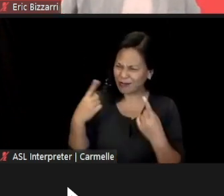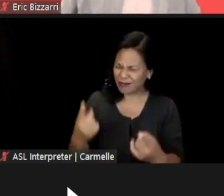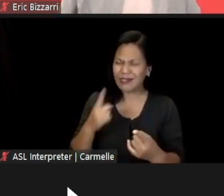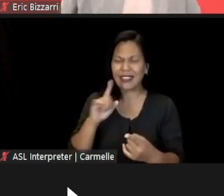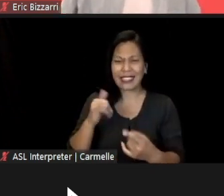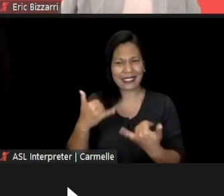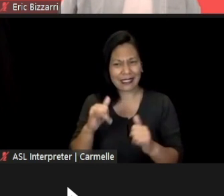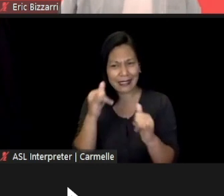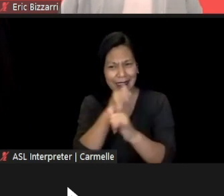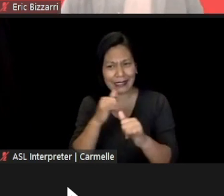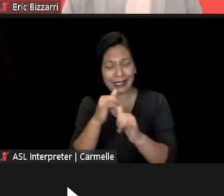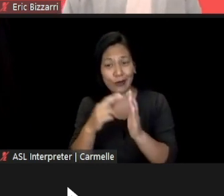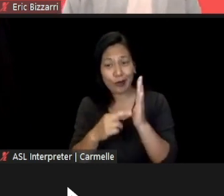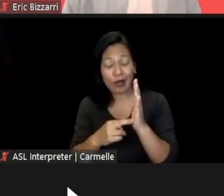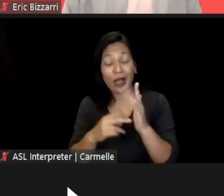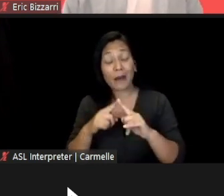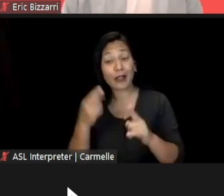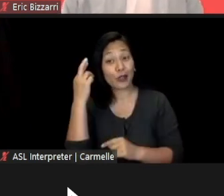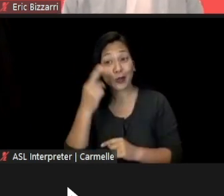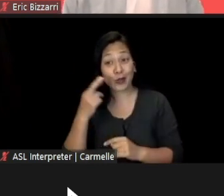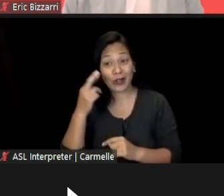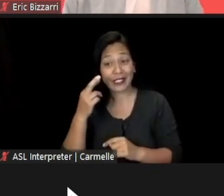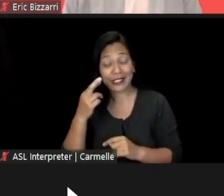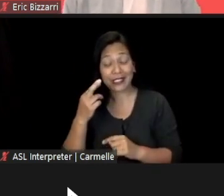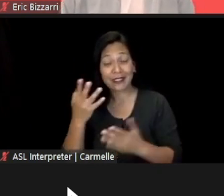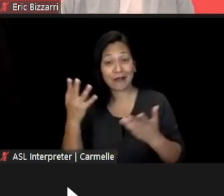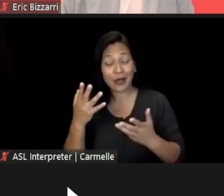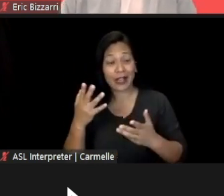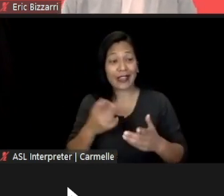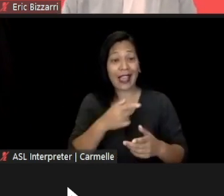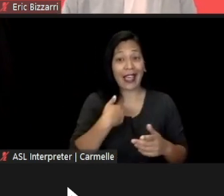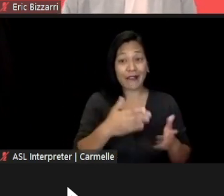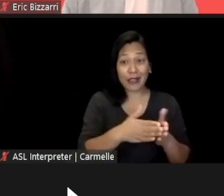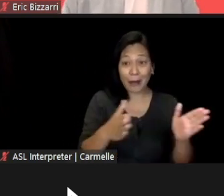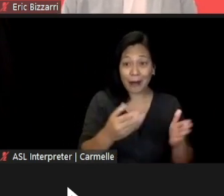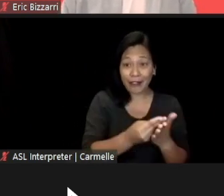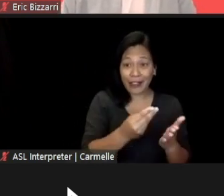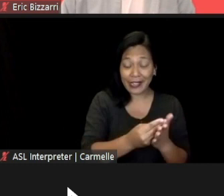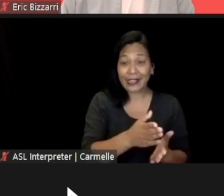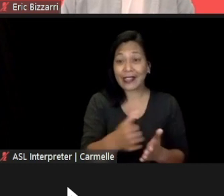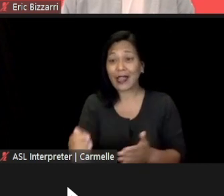Oftentimes like most things, it goes back to, you know, we get paid by these two separate spheres.